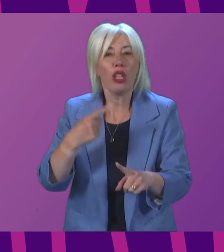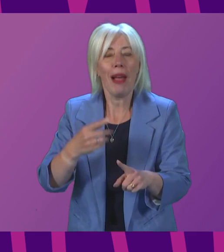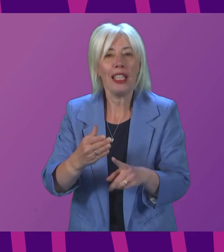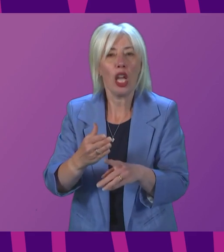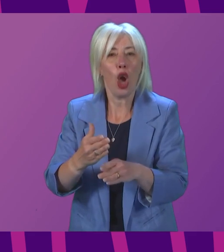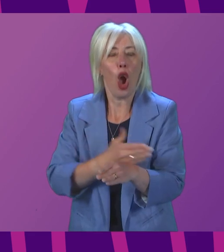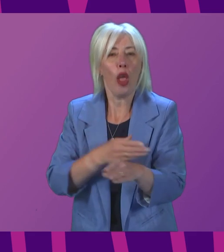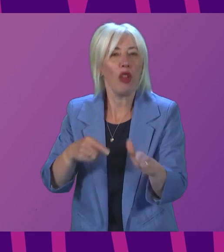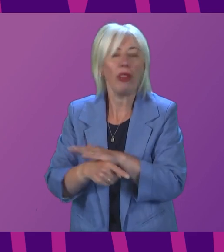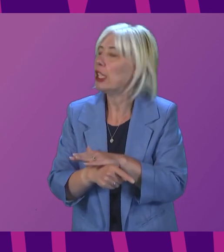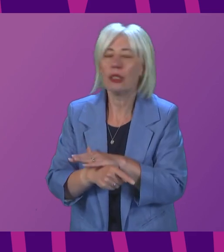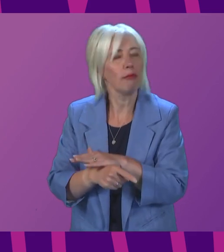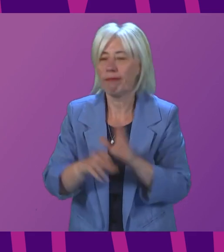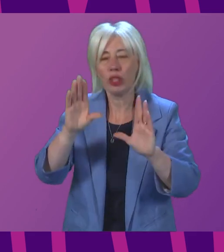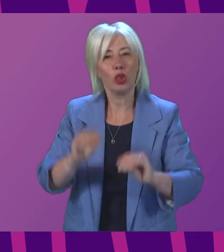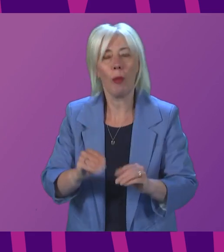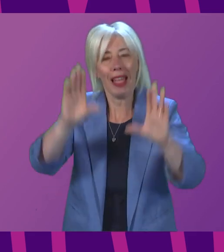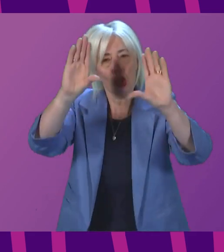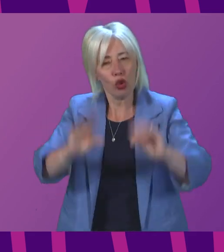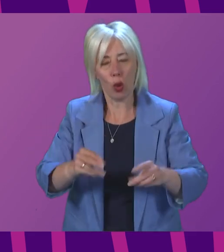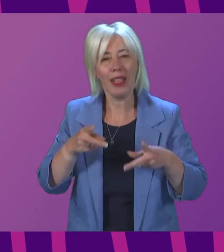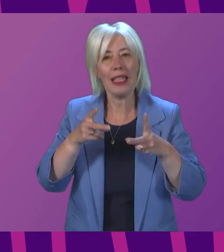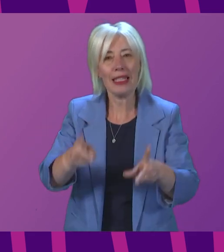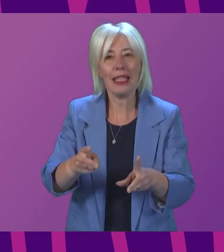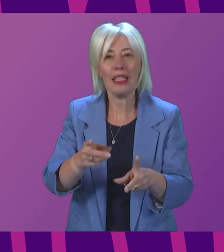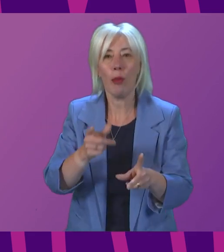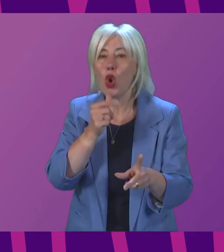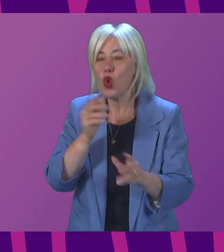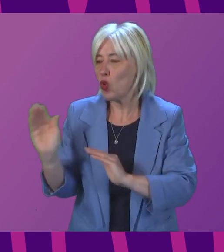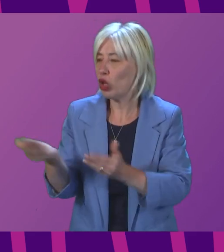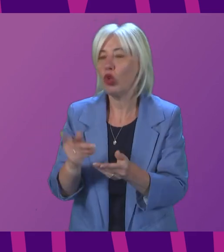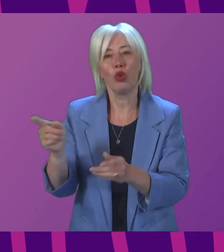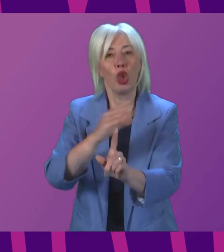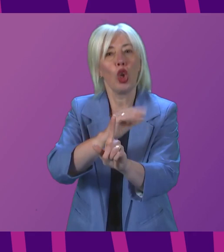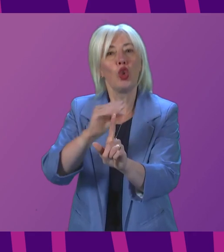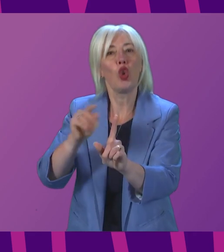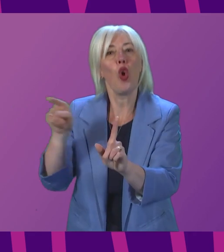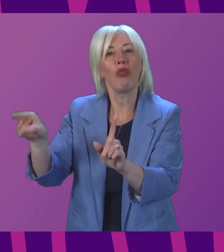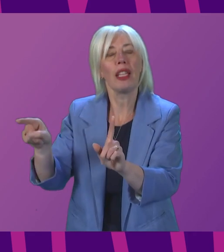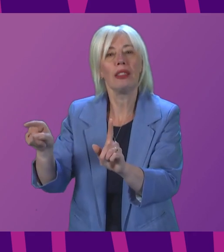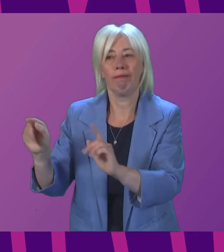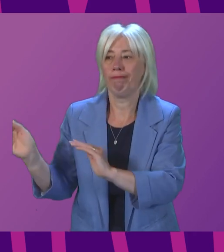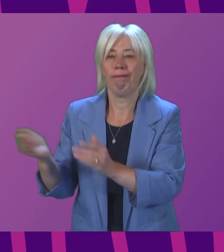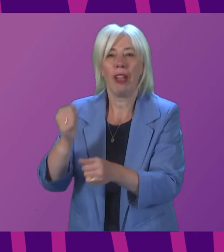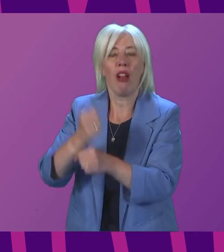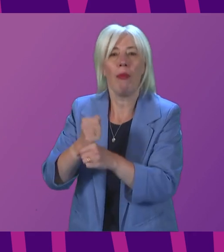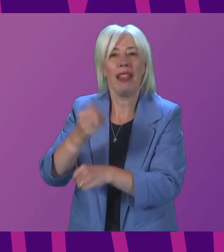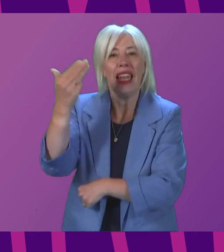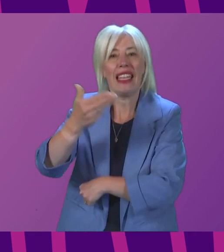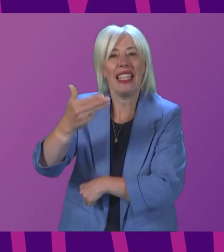It ended a system that was introduced by a Tory United Kingdom Government in 1993. That is the background.